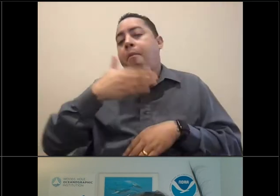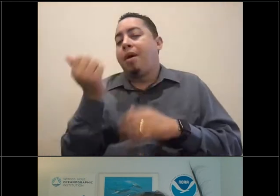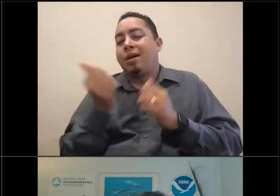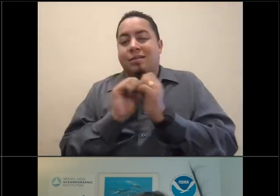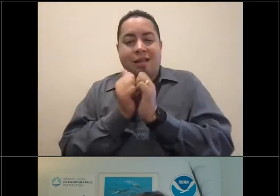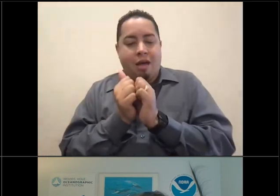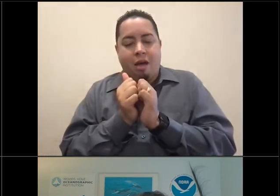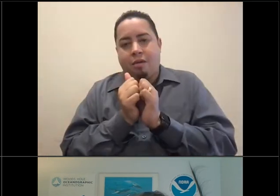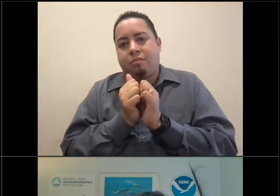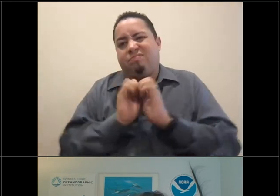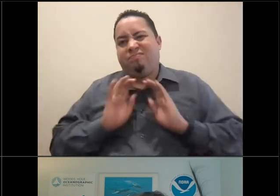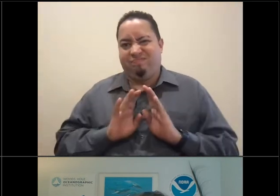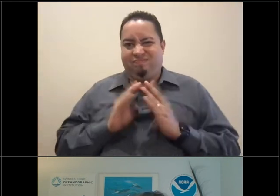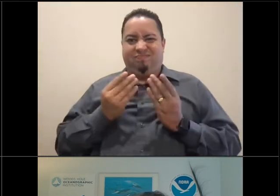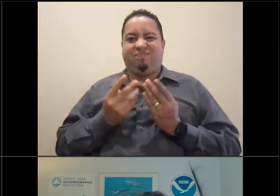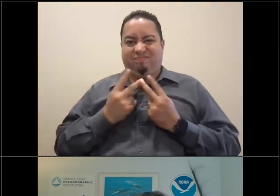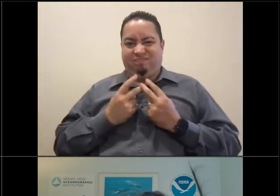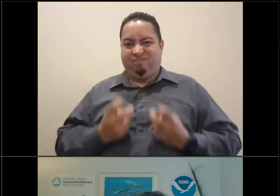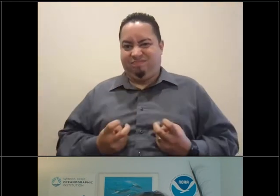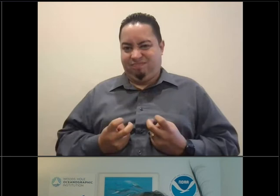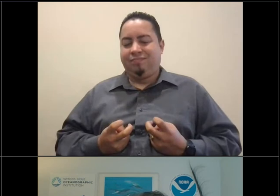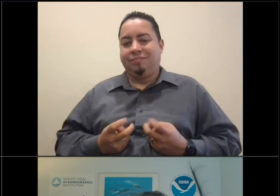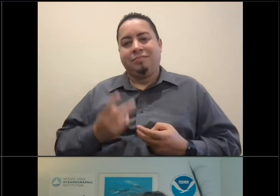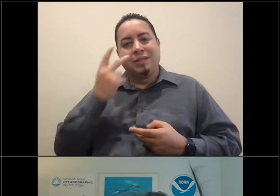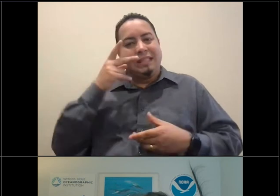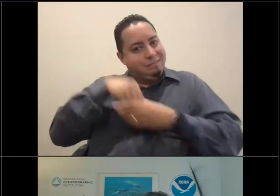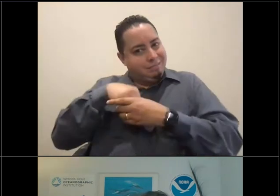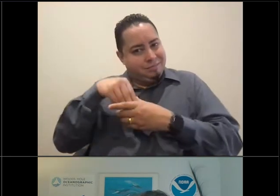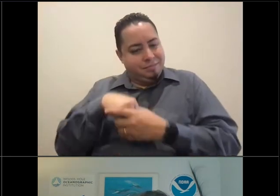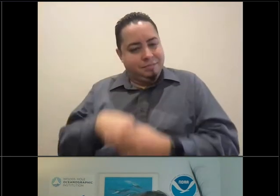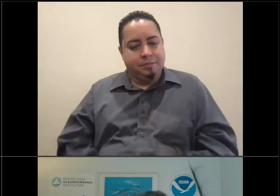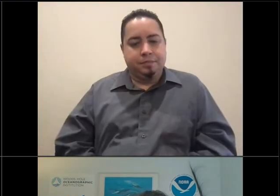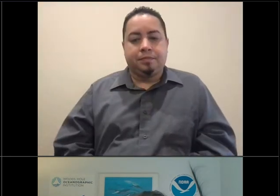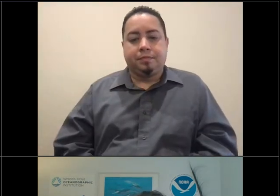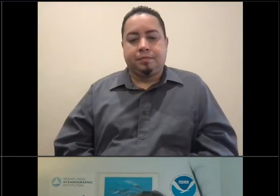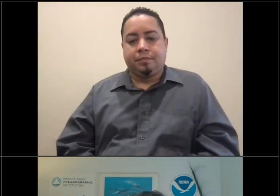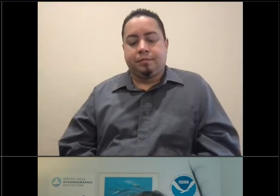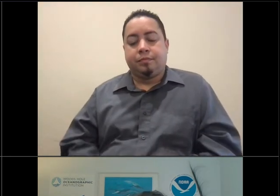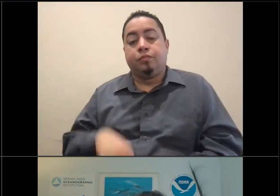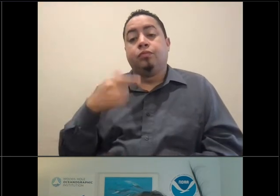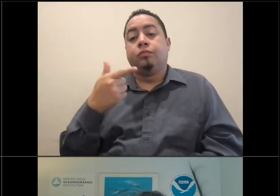to see what internal organs are inside. Gotcha, and I think I predicted this question,